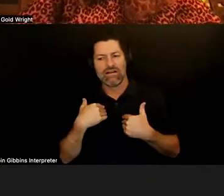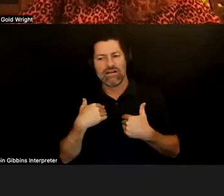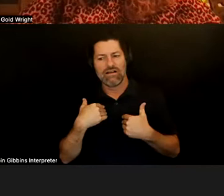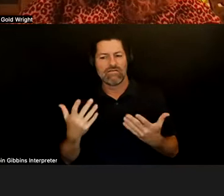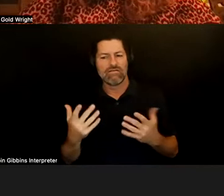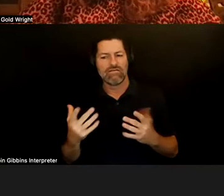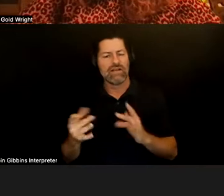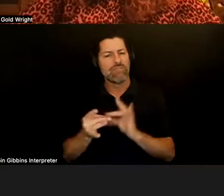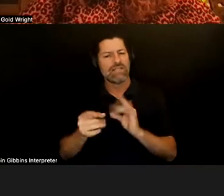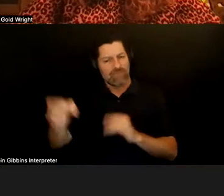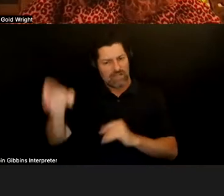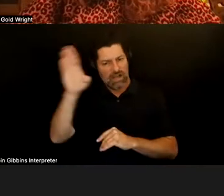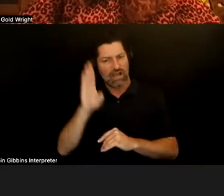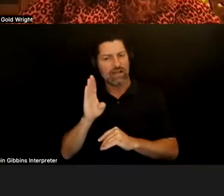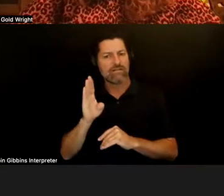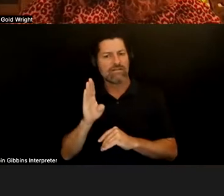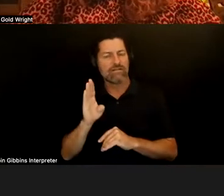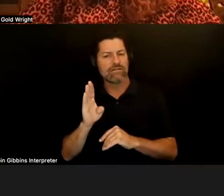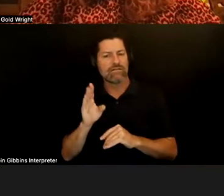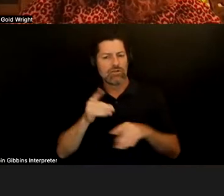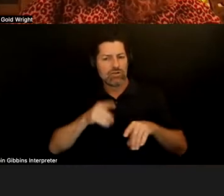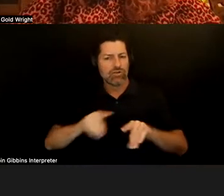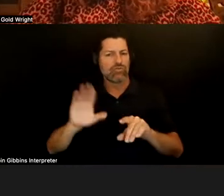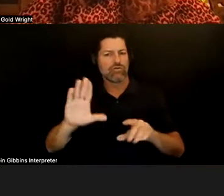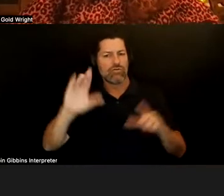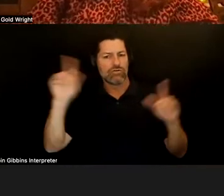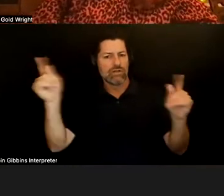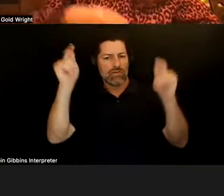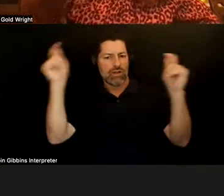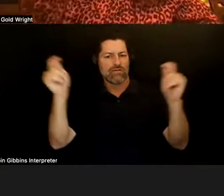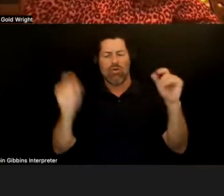of God in most of this? 20:21:56 Most of these celebrations. Oh, yes,